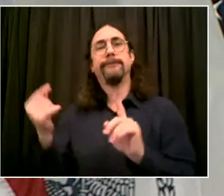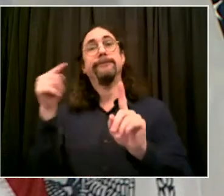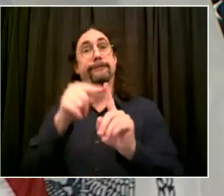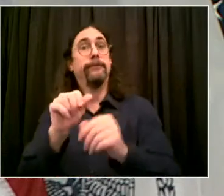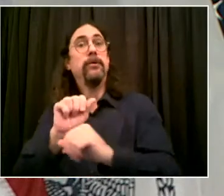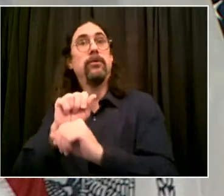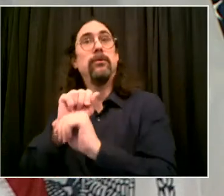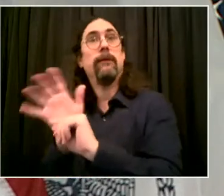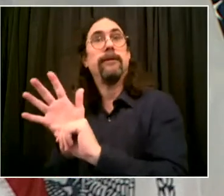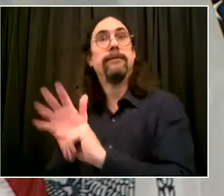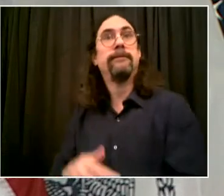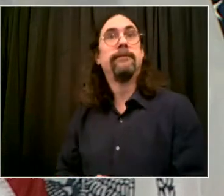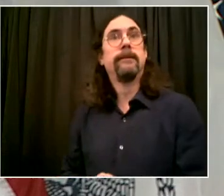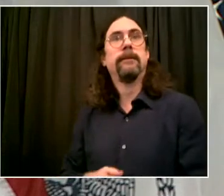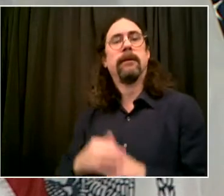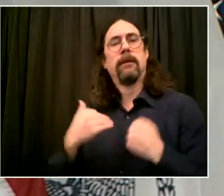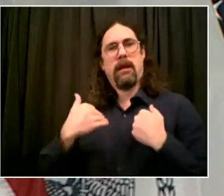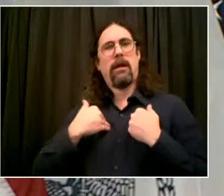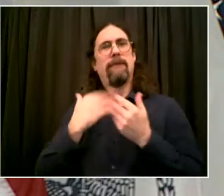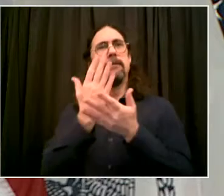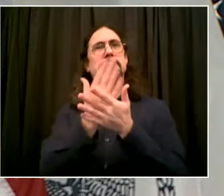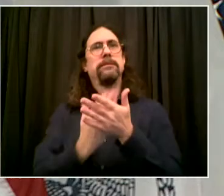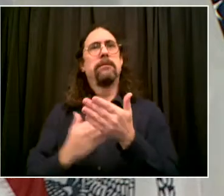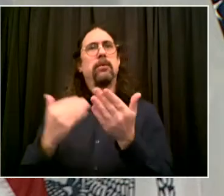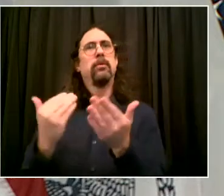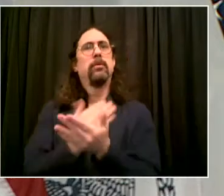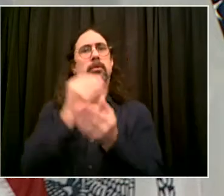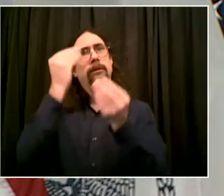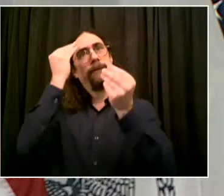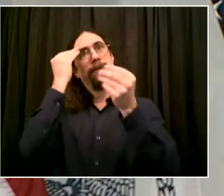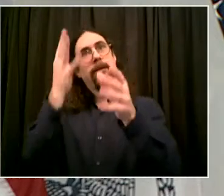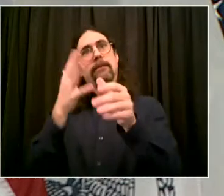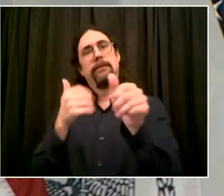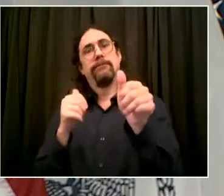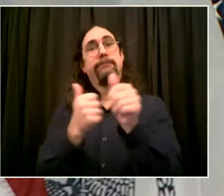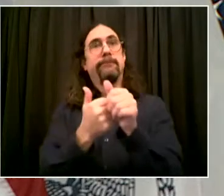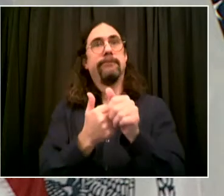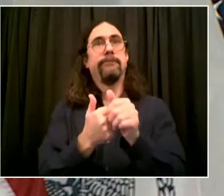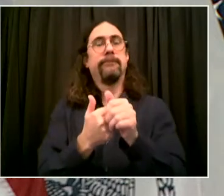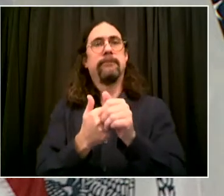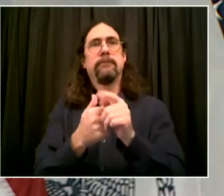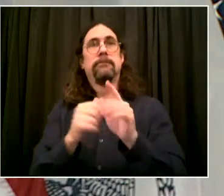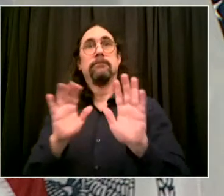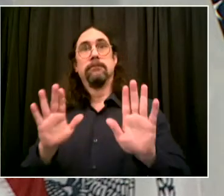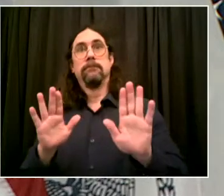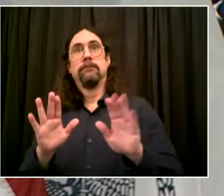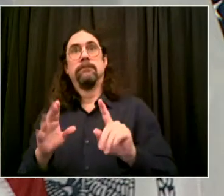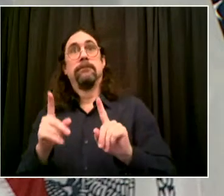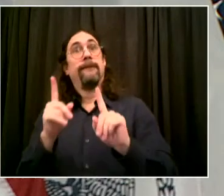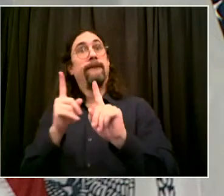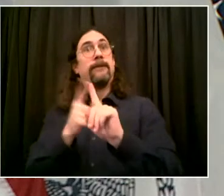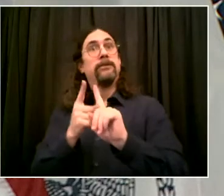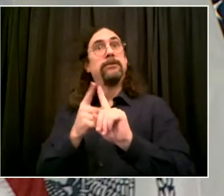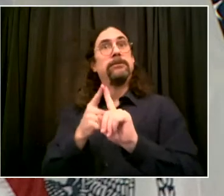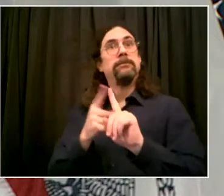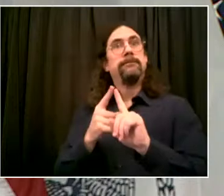PROTECT THE E PLANET NOW AND FOR THE FUTURE. GOING TO BRING US BACK TO THE HERE AND NOW, THE FIGHT